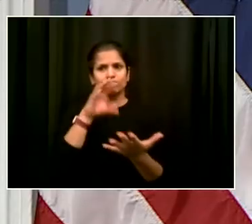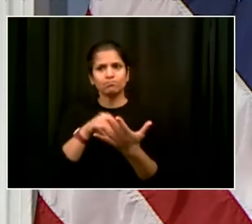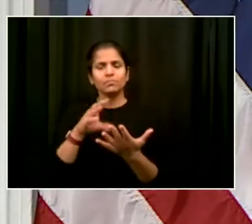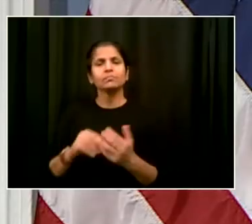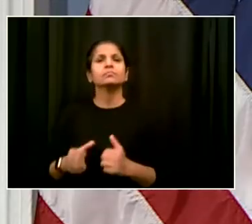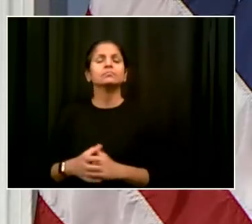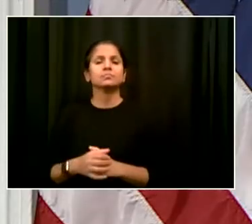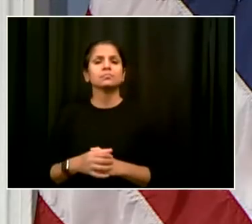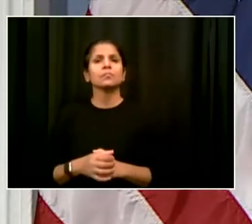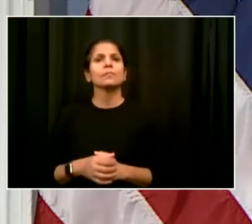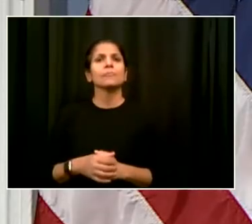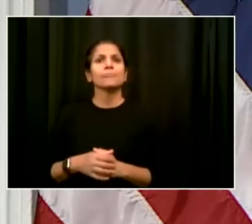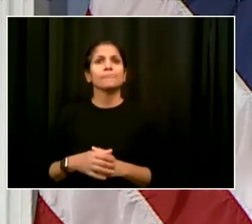TO ASSESSMENT IN DISTRICT 75